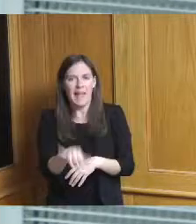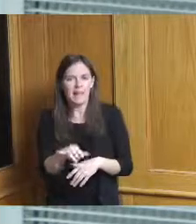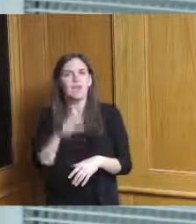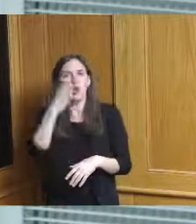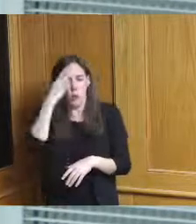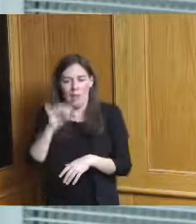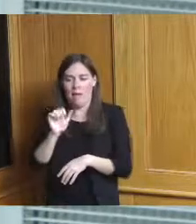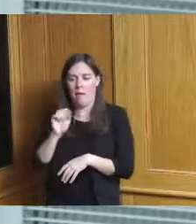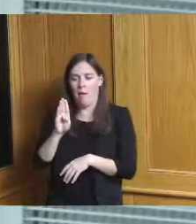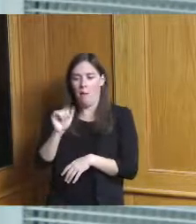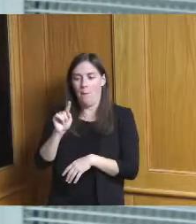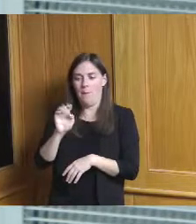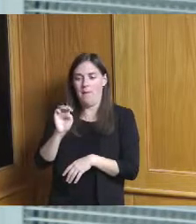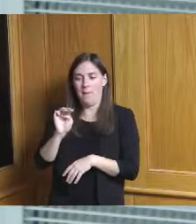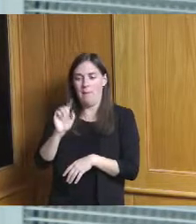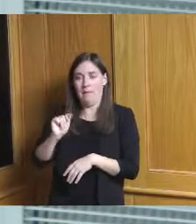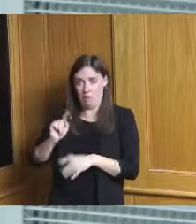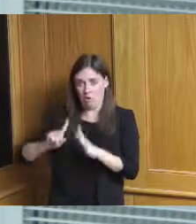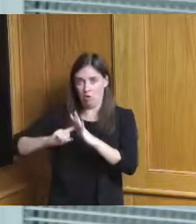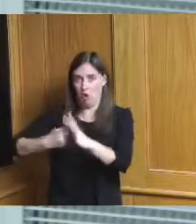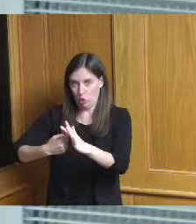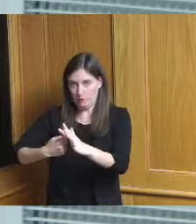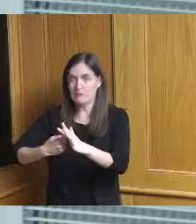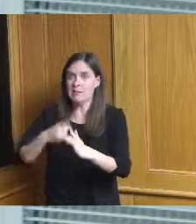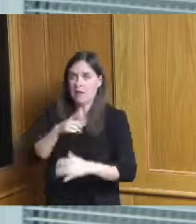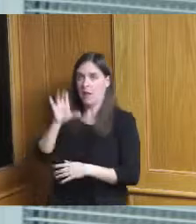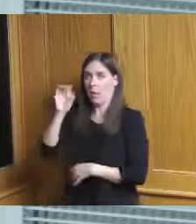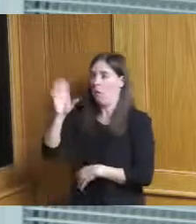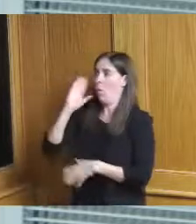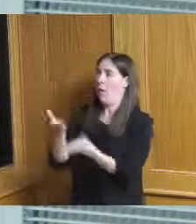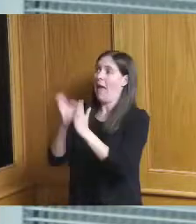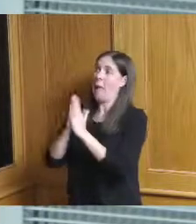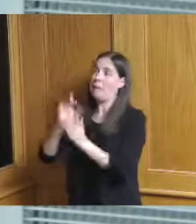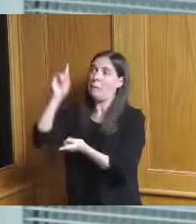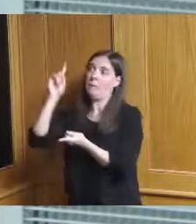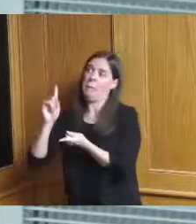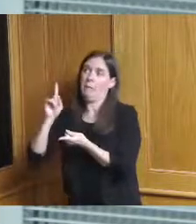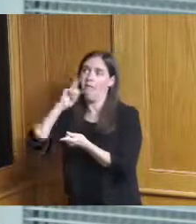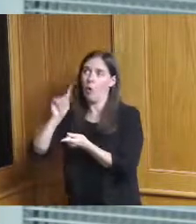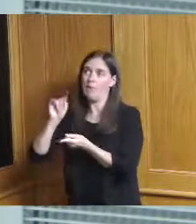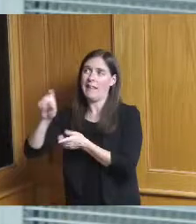company takes advantage of the tax incentive then the revenue sharing will commence so in